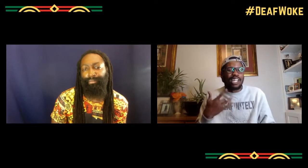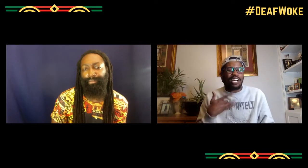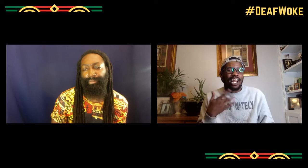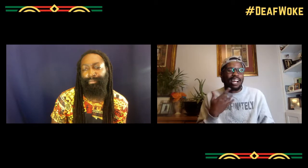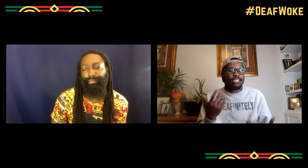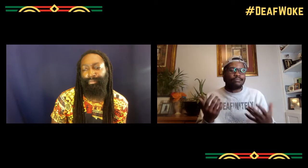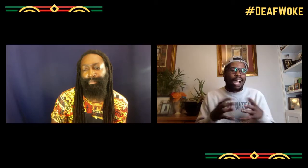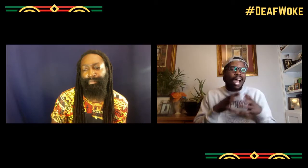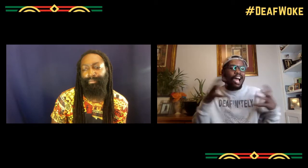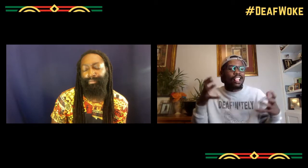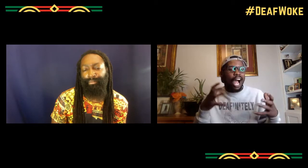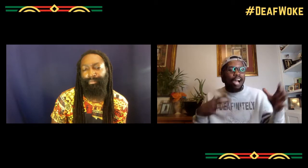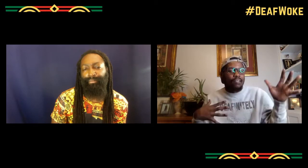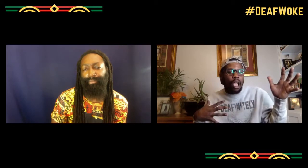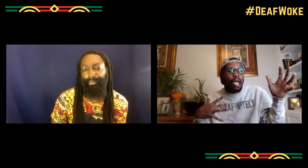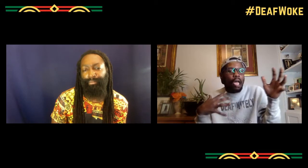I arrived late to the community.